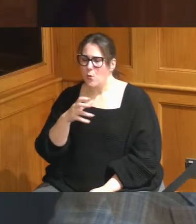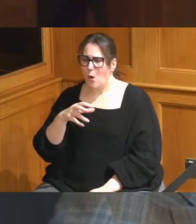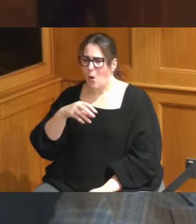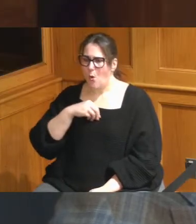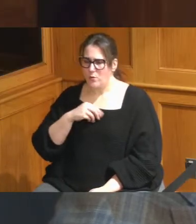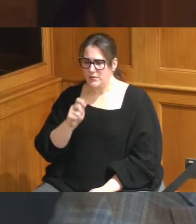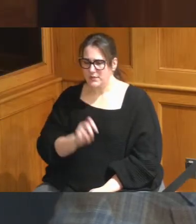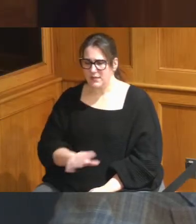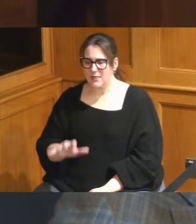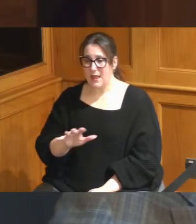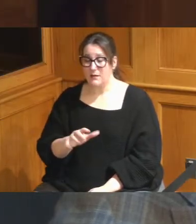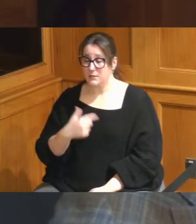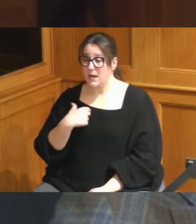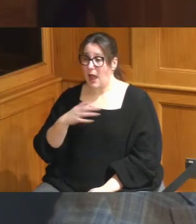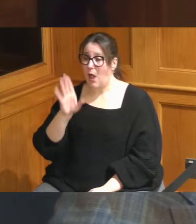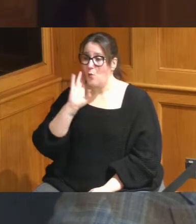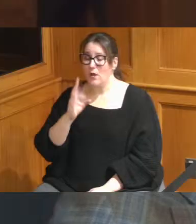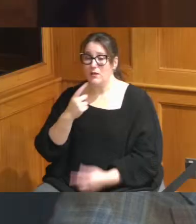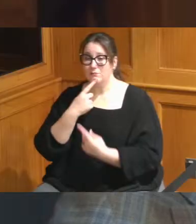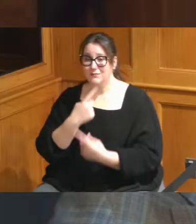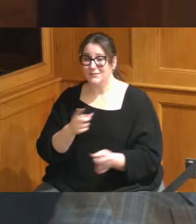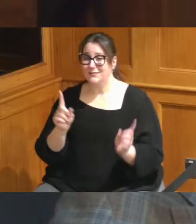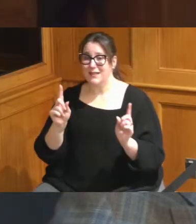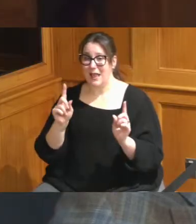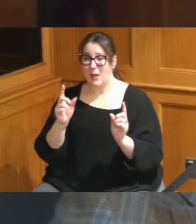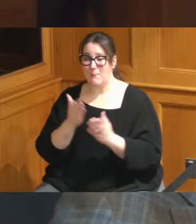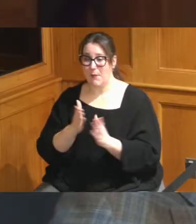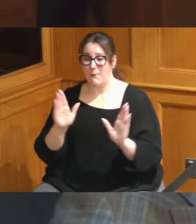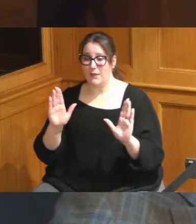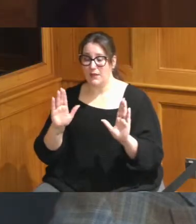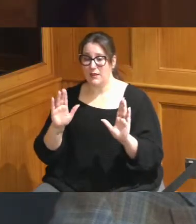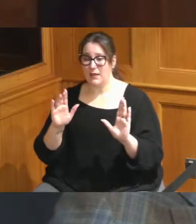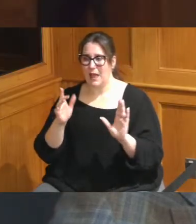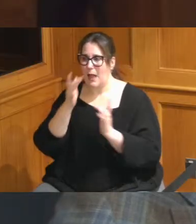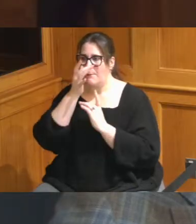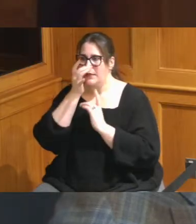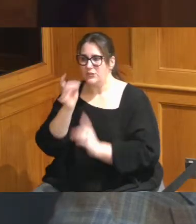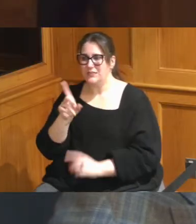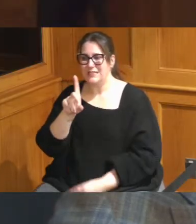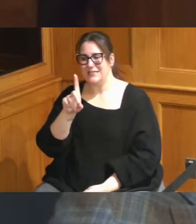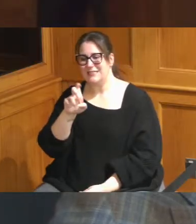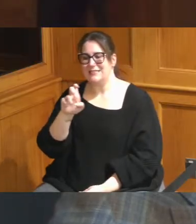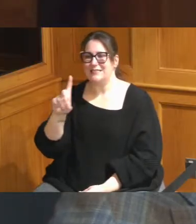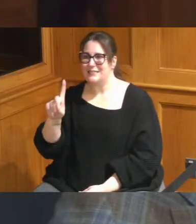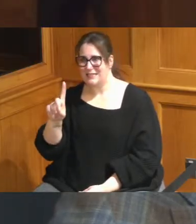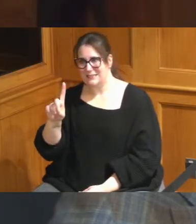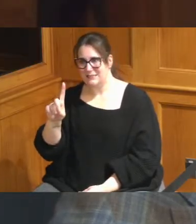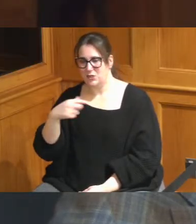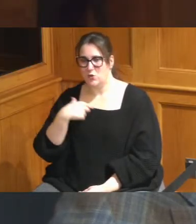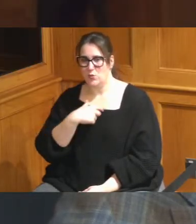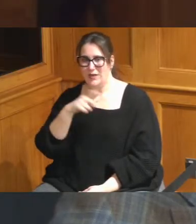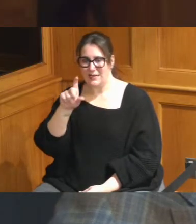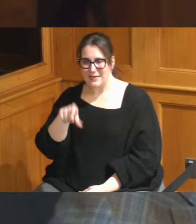I'm gonna say it publicly. I'm interested now in tying the deeds up. We got a we want a lease.